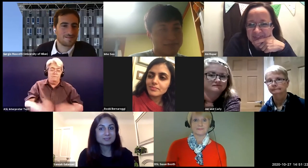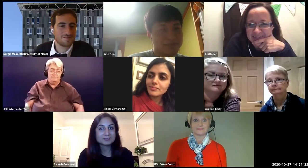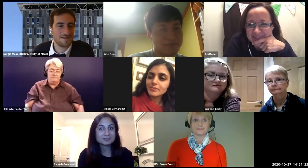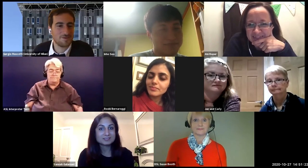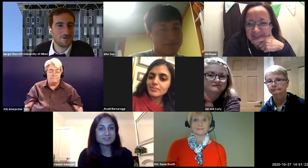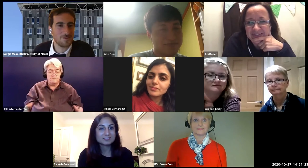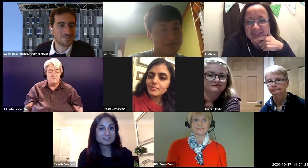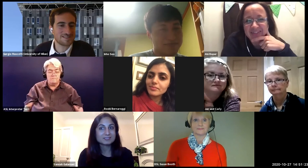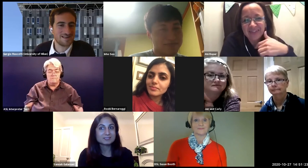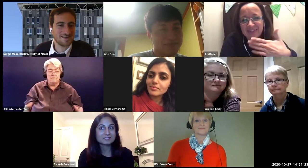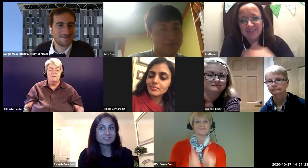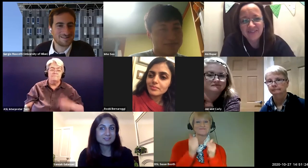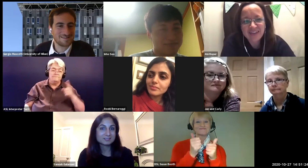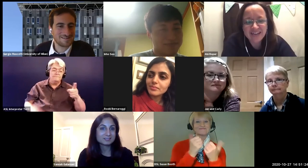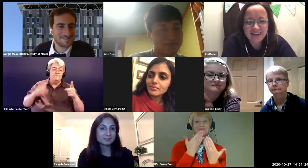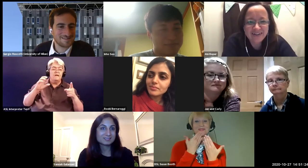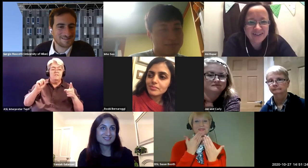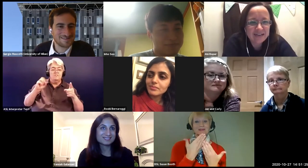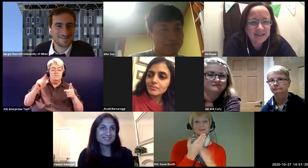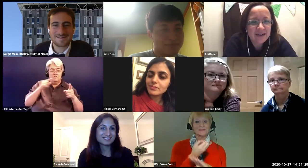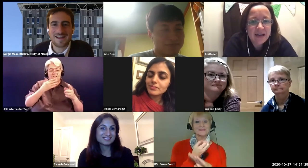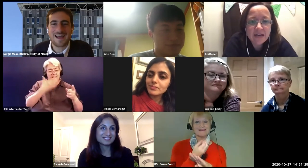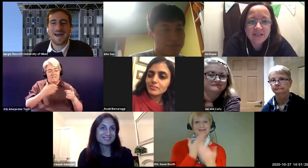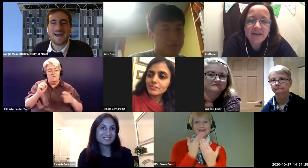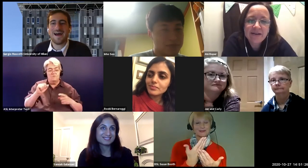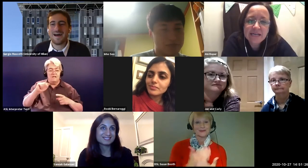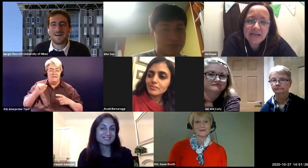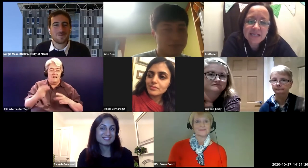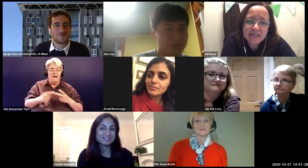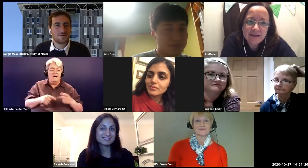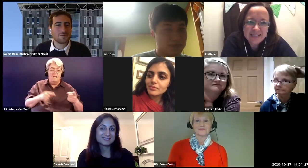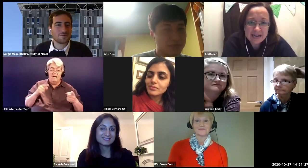thank you very much Sannah Thank you and Inho Seo anything you'd like to add